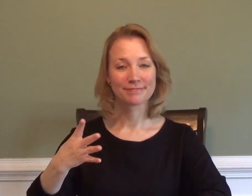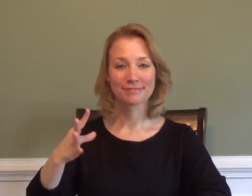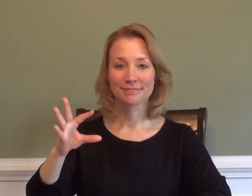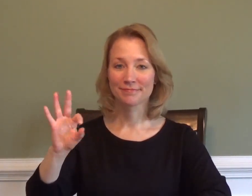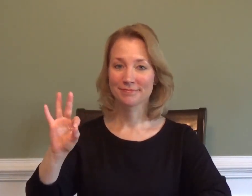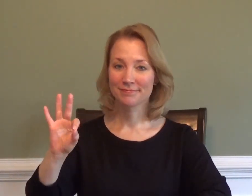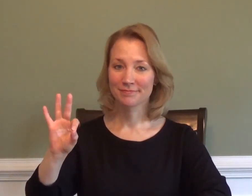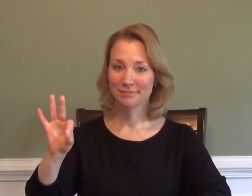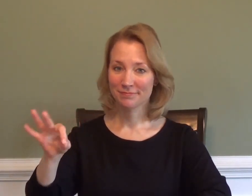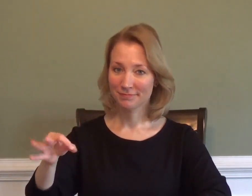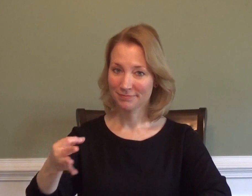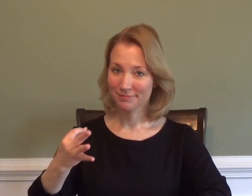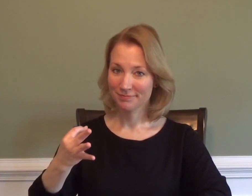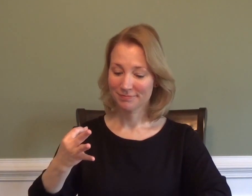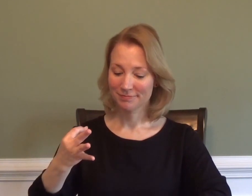$9